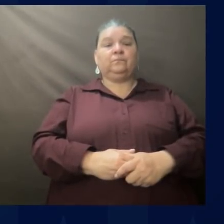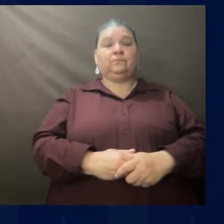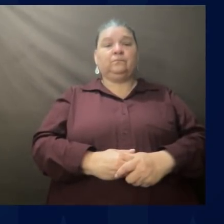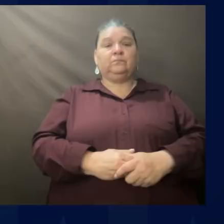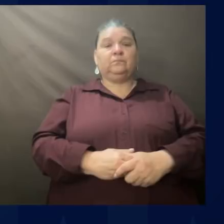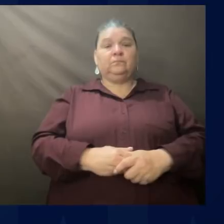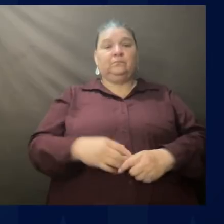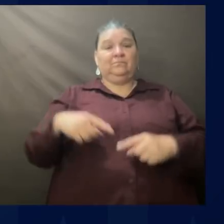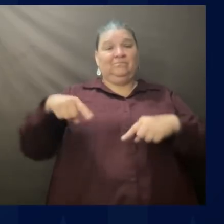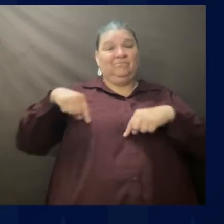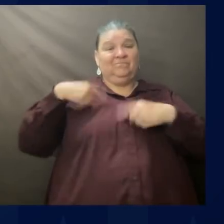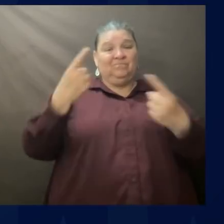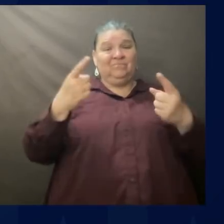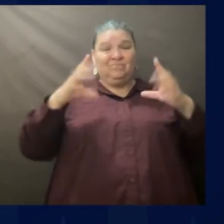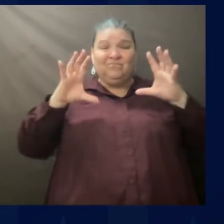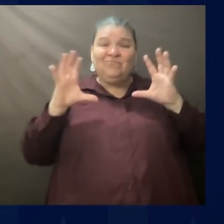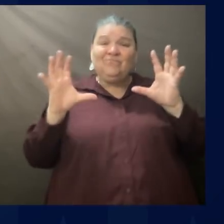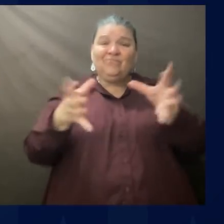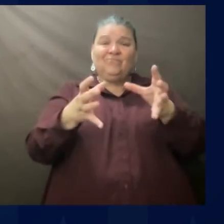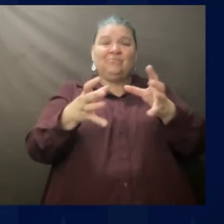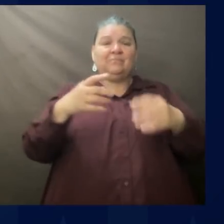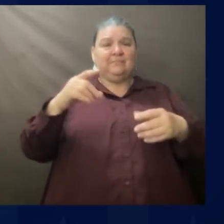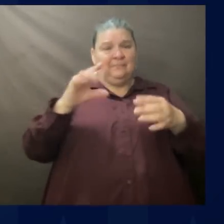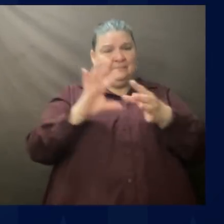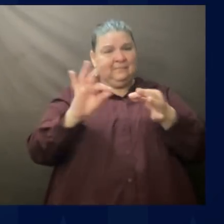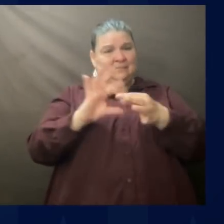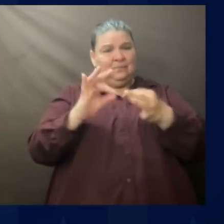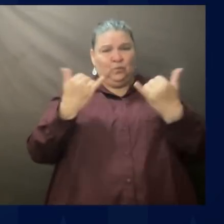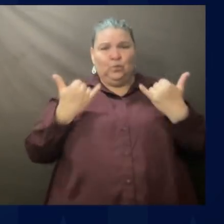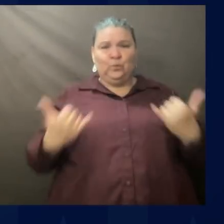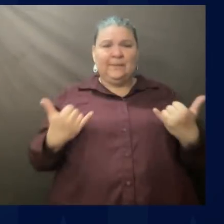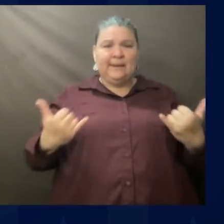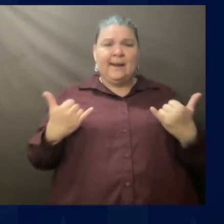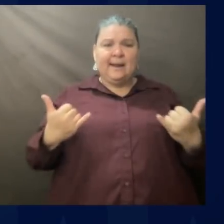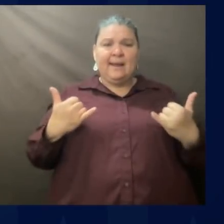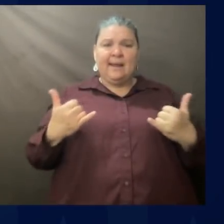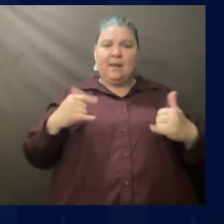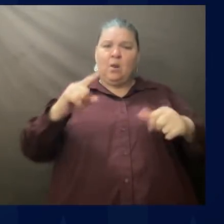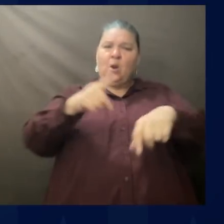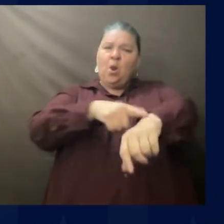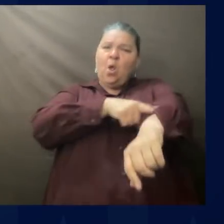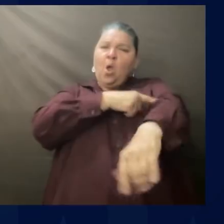And today, we remember the 2,461 American service members